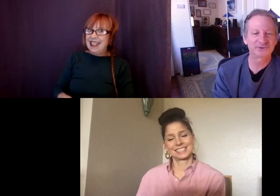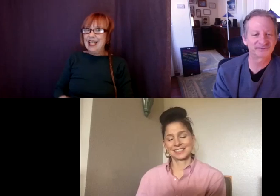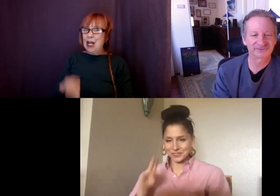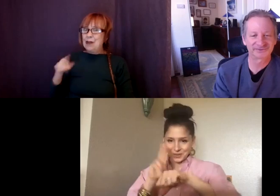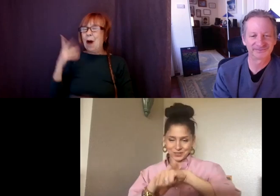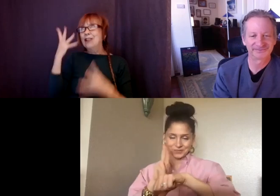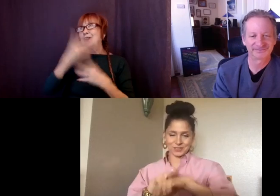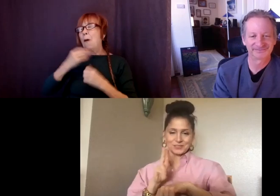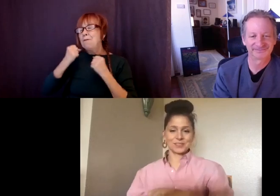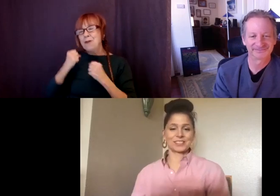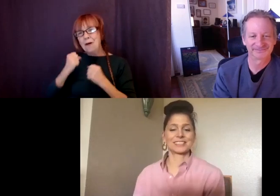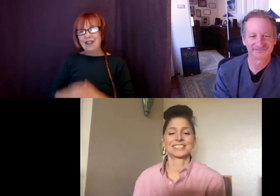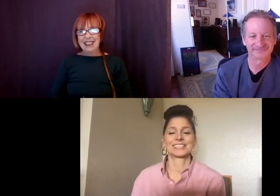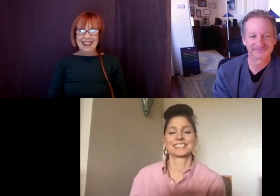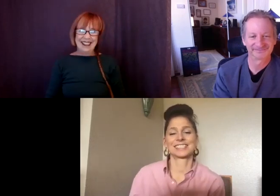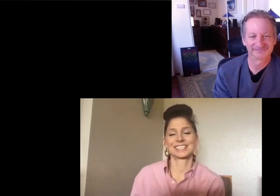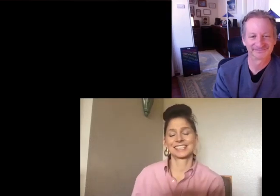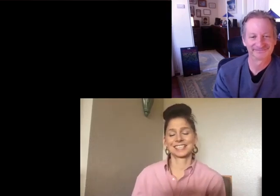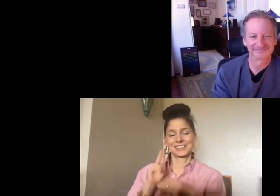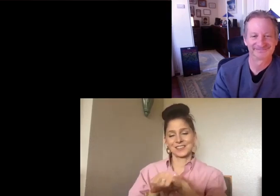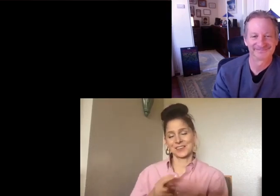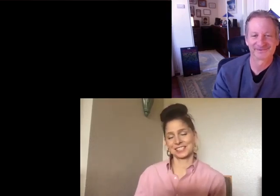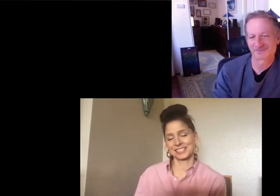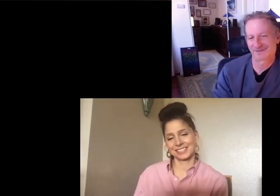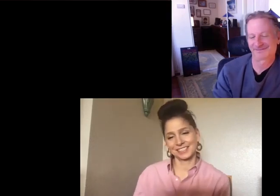SHOSHANNAH - Of course, of course.